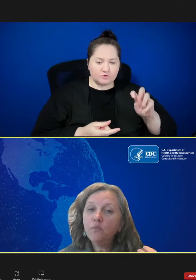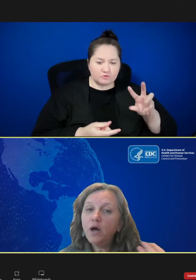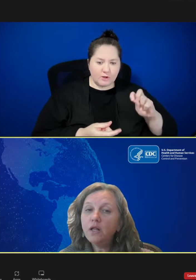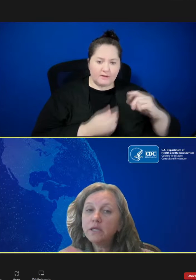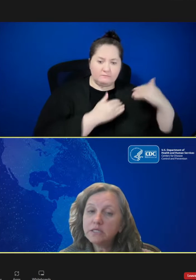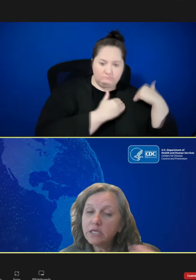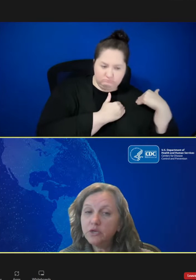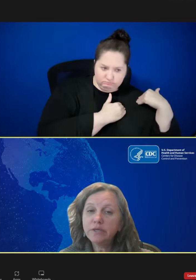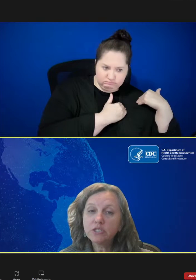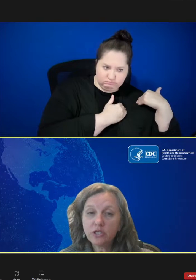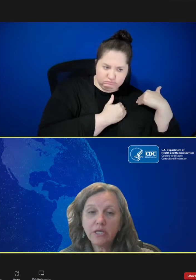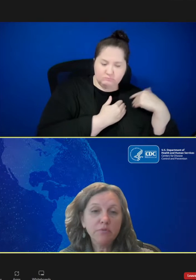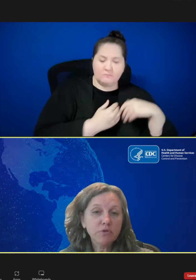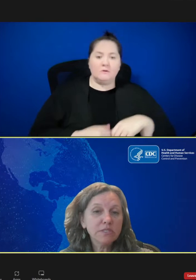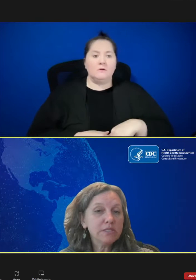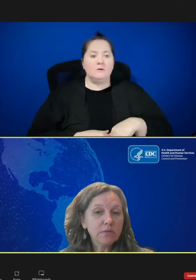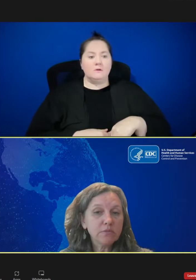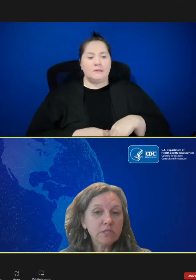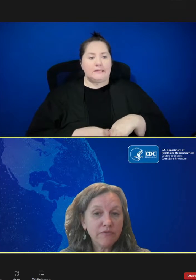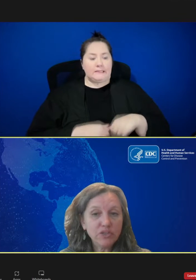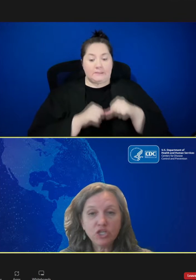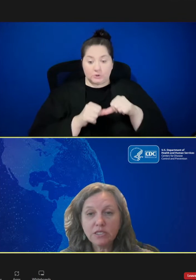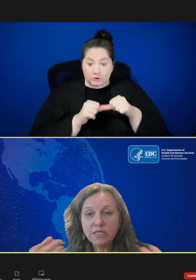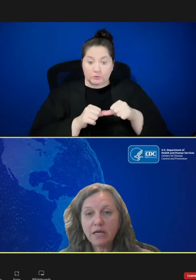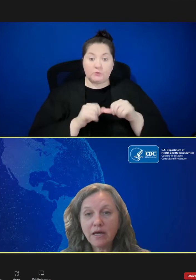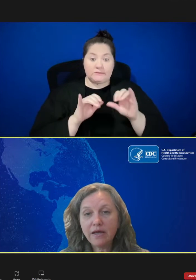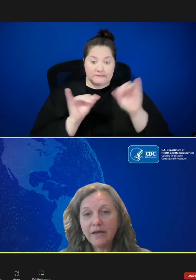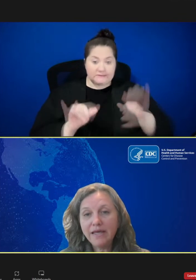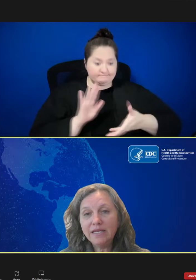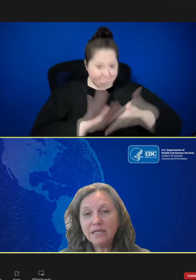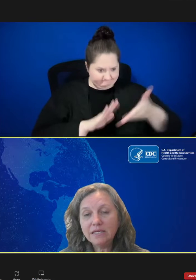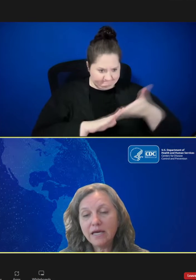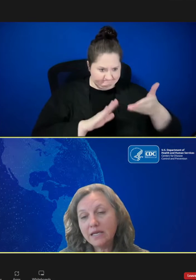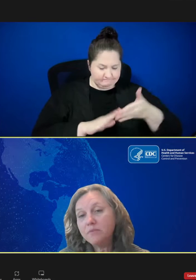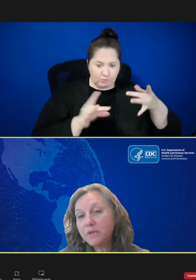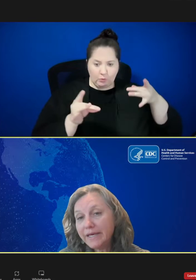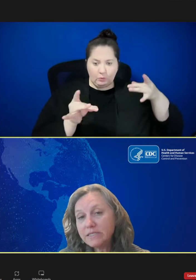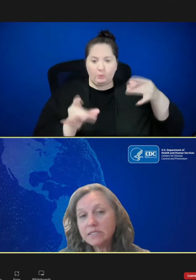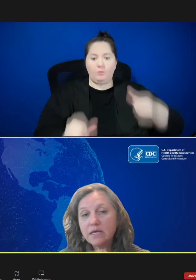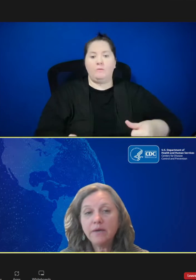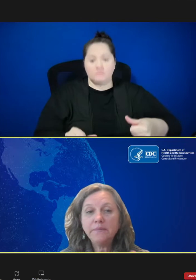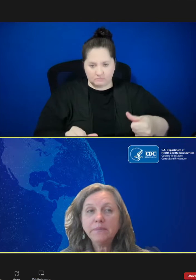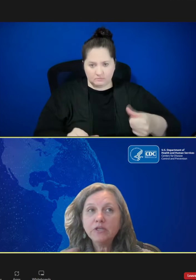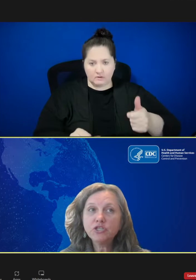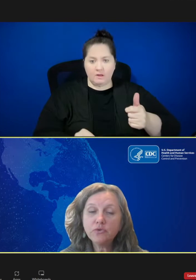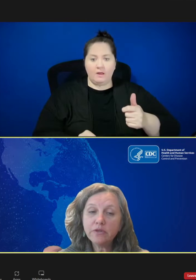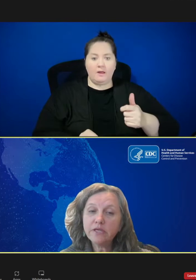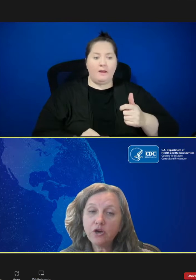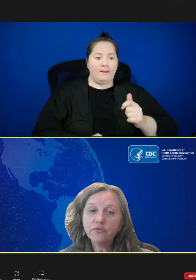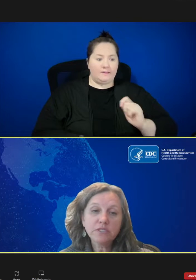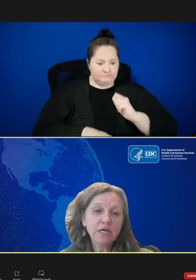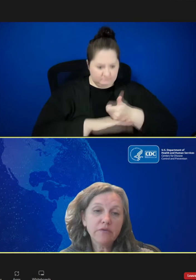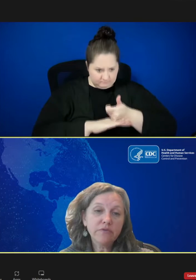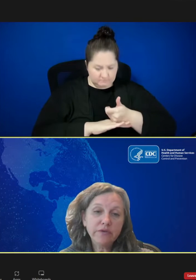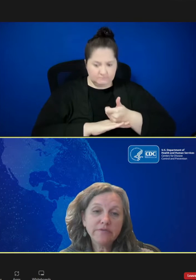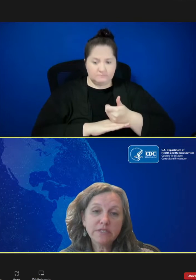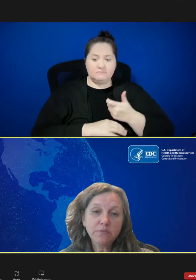while continuing to keep those systems efficient and in place so that the oversight of the VFC